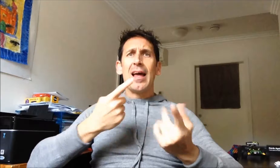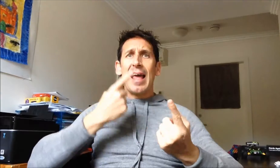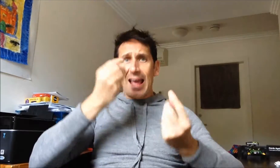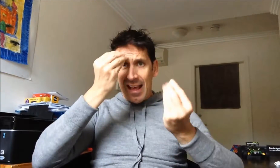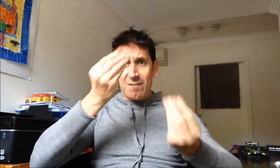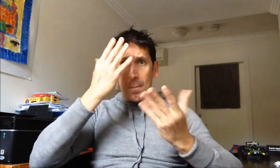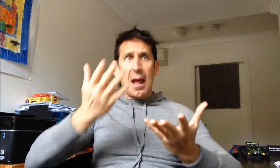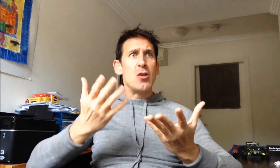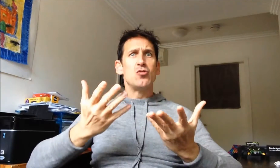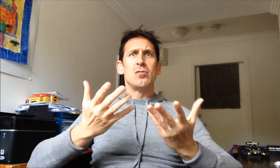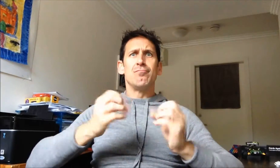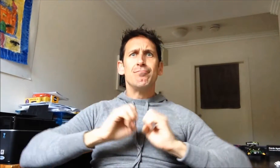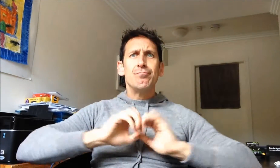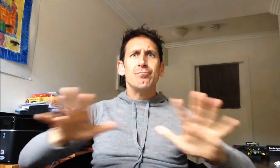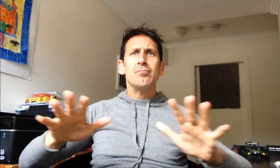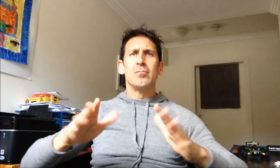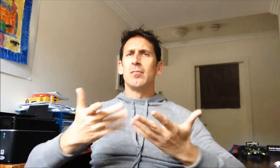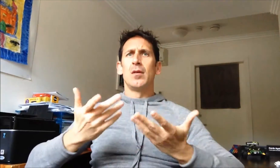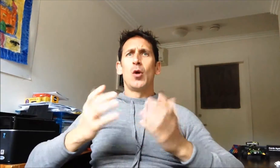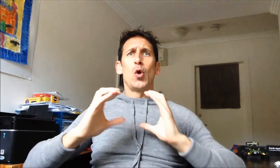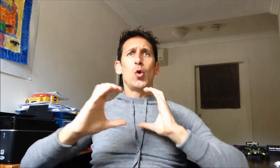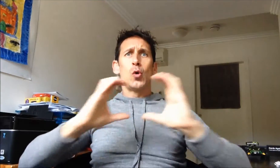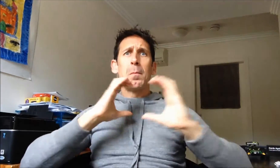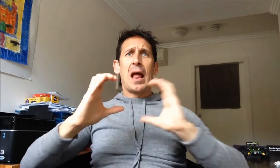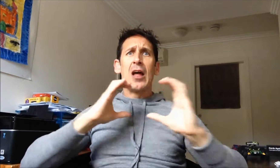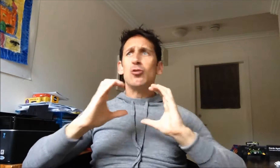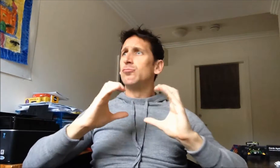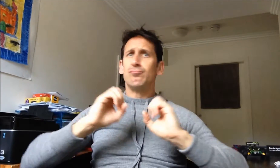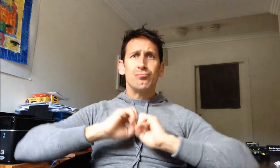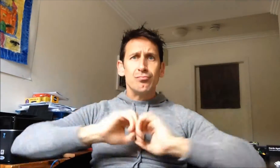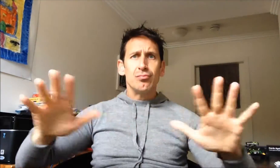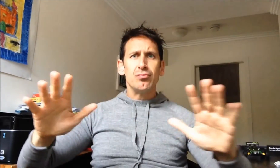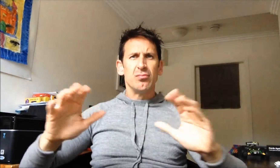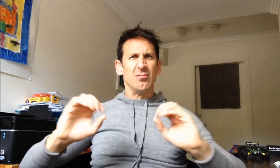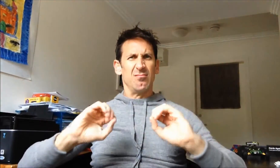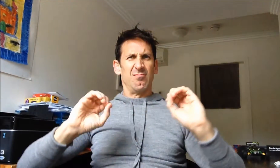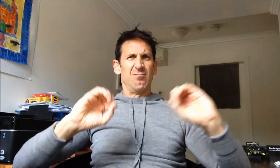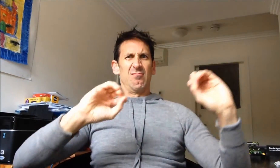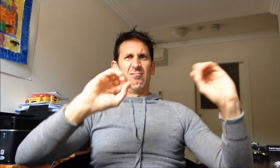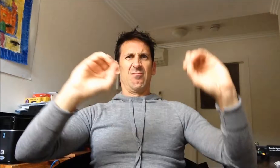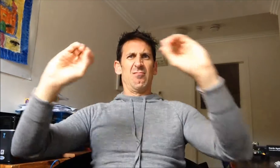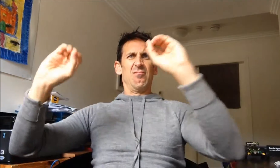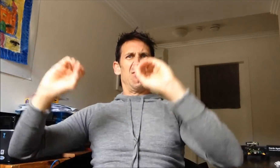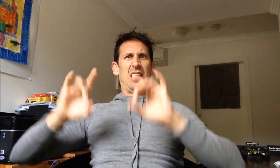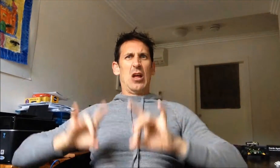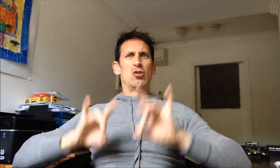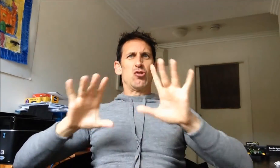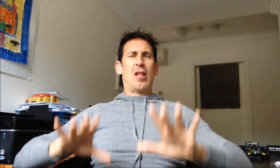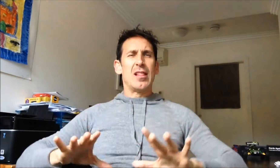Information dissemination to communicate about this cause is non-existent in Australia.